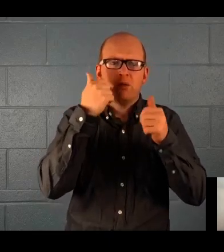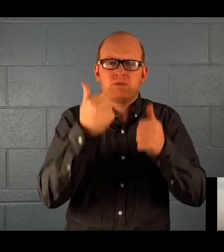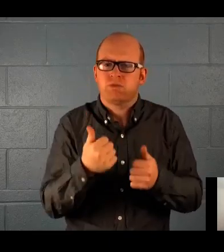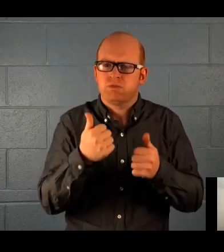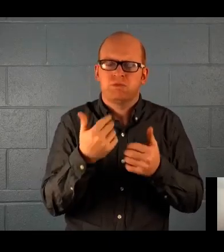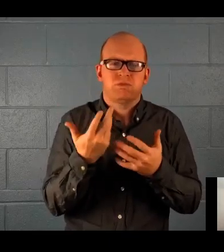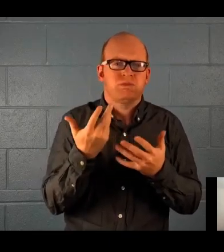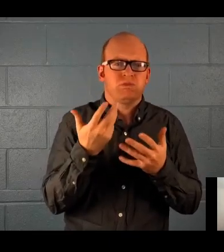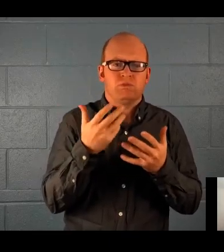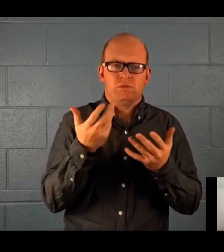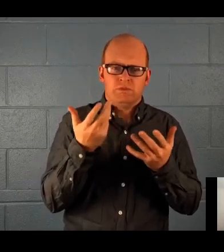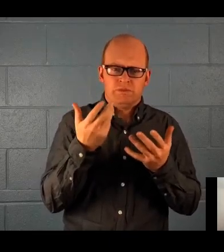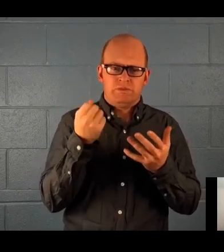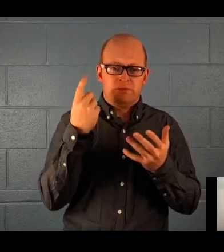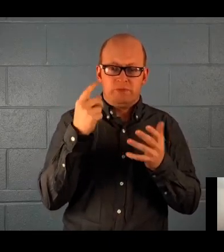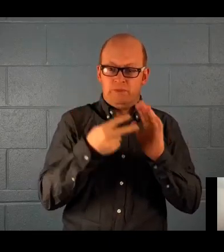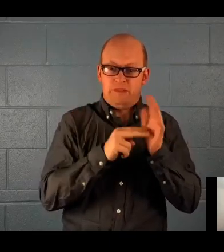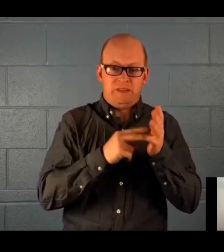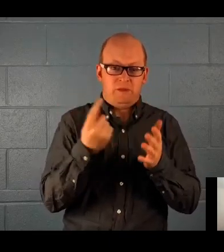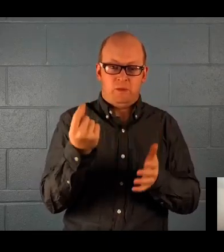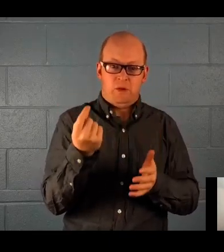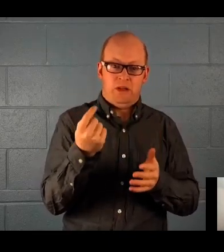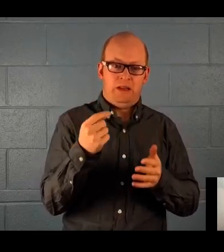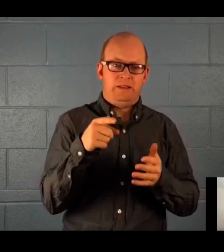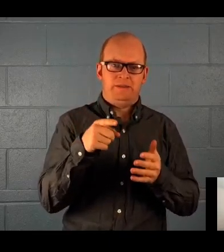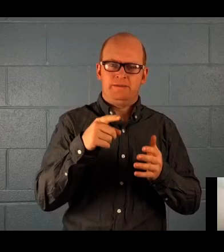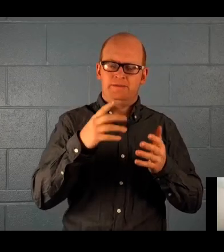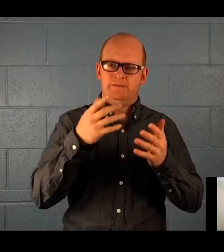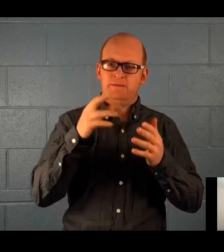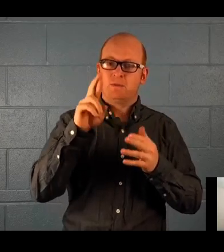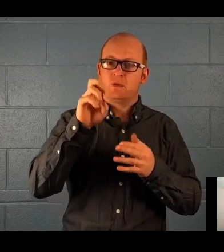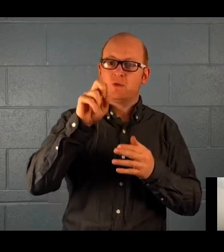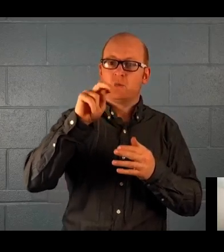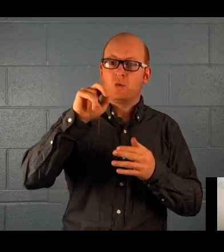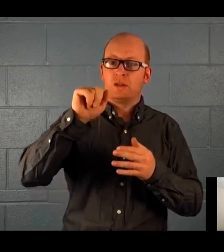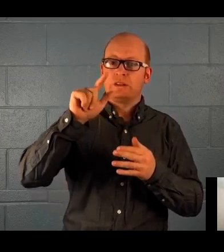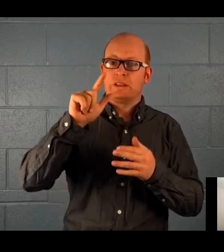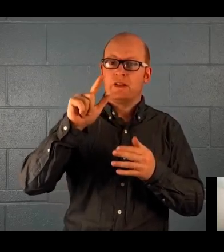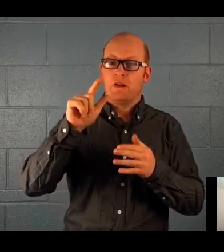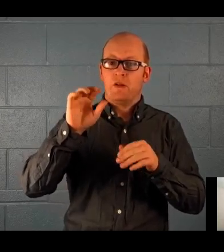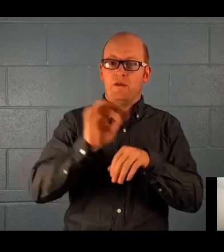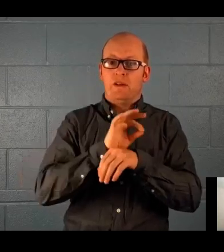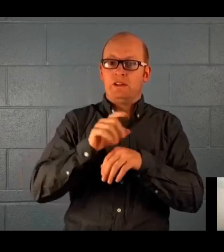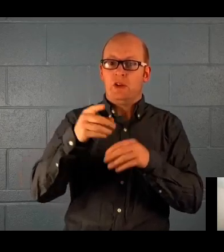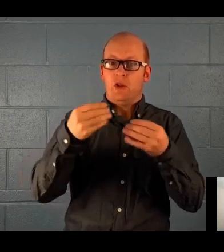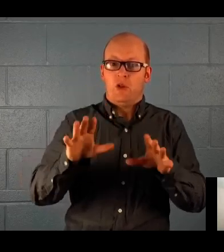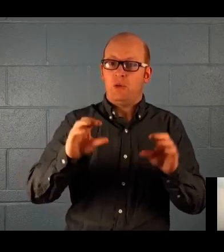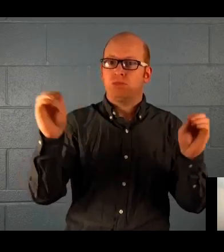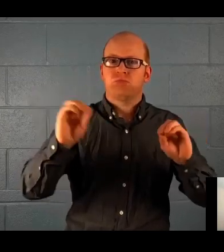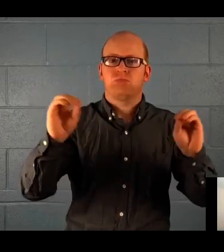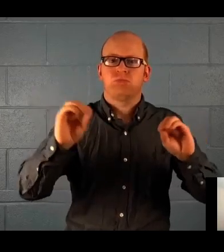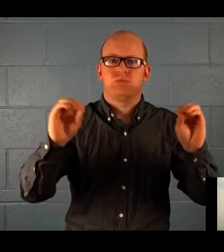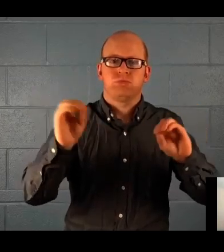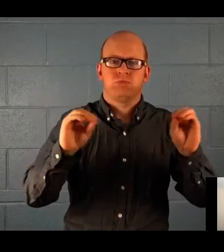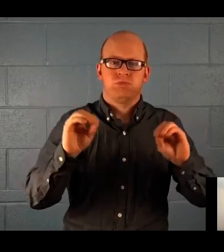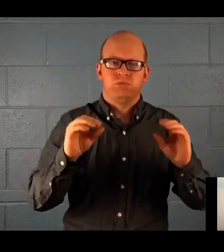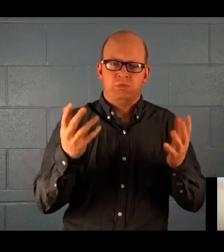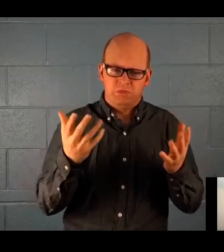What I mean by that, is that there is no obvious loss of retinal function in these mice. And if you remember the patient characterization